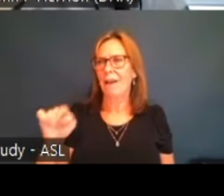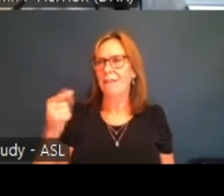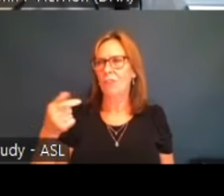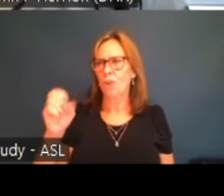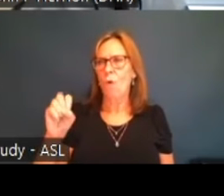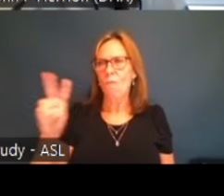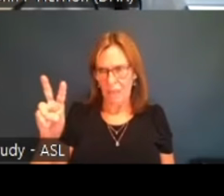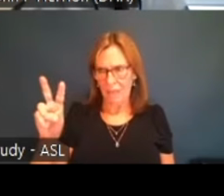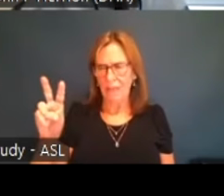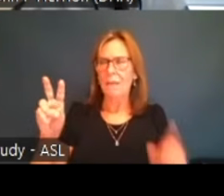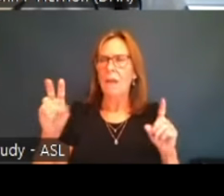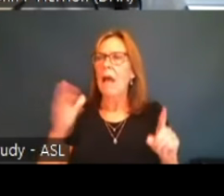My contact information is there, John,herrion@dhr,ny,gov